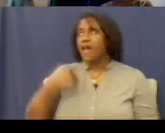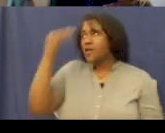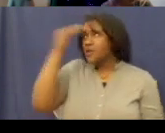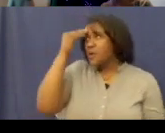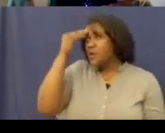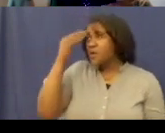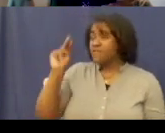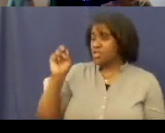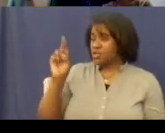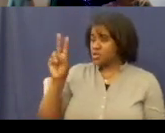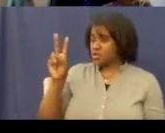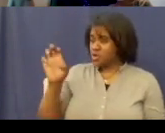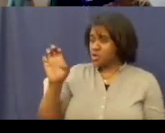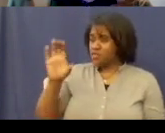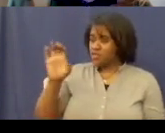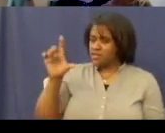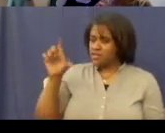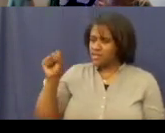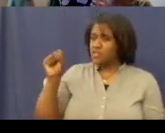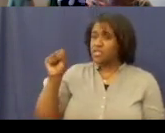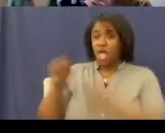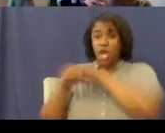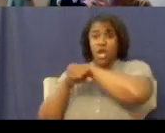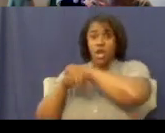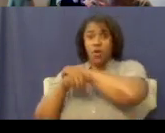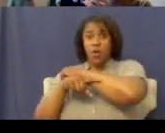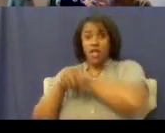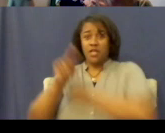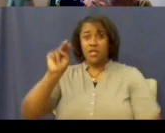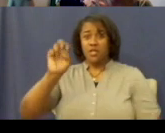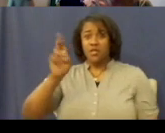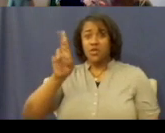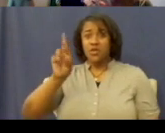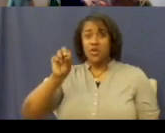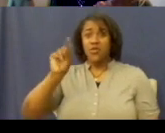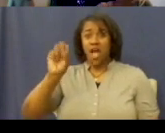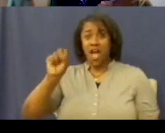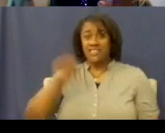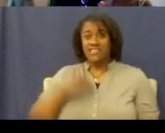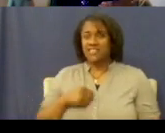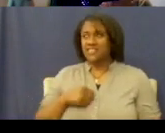they call those neurons. Nina Schor: That's very good. Queenie: And I know those are --